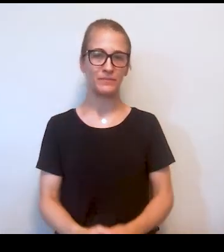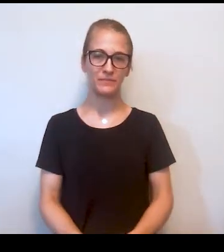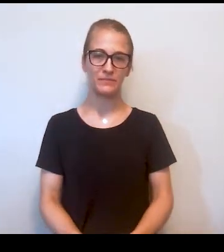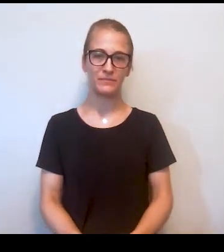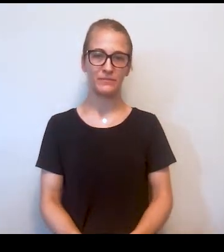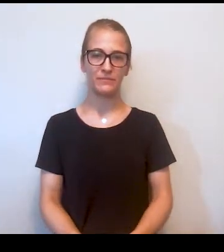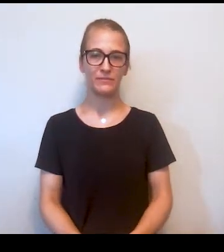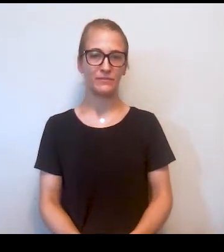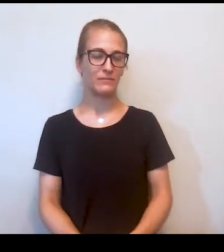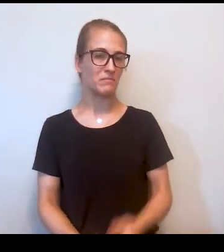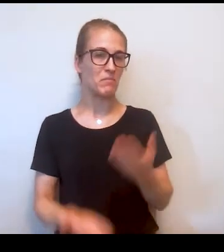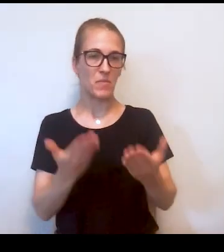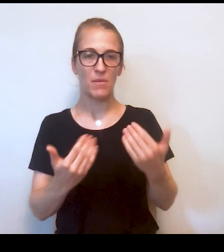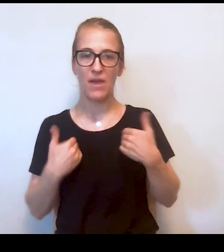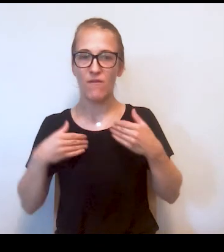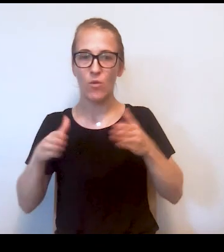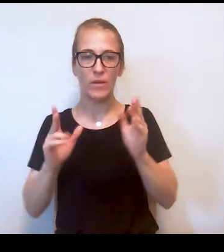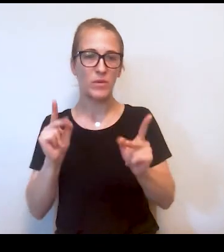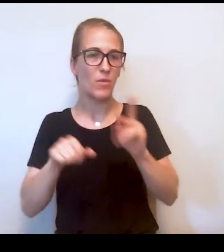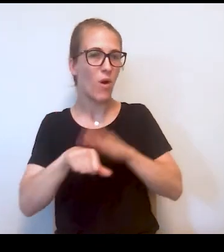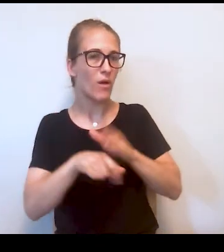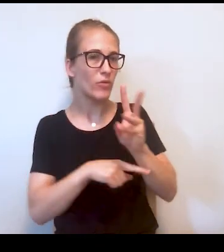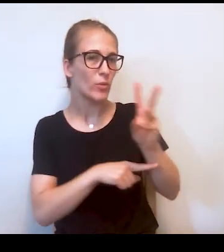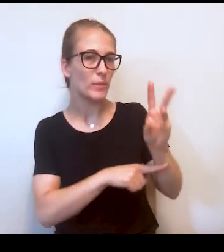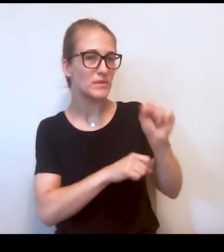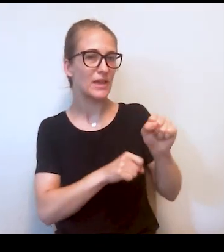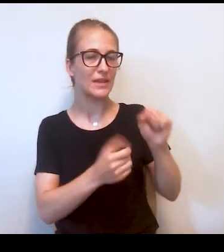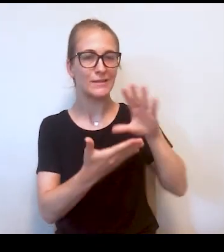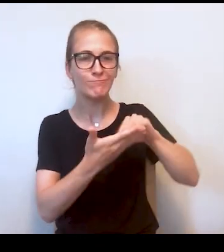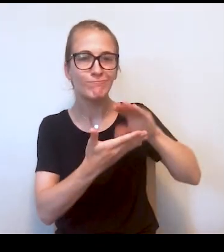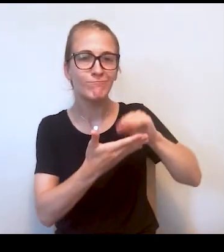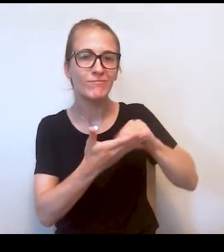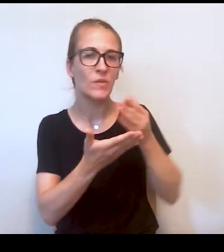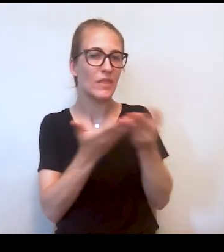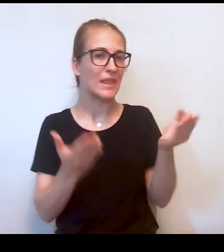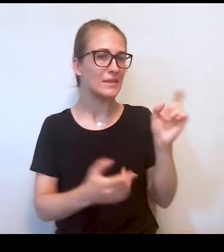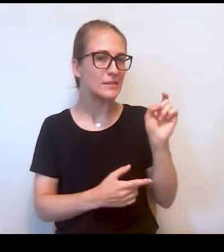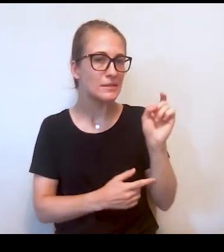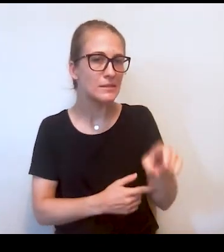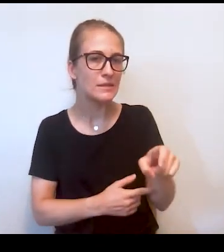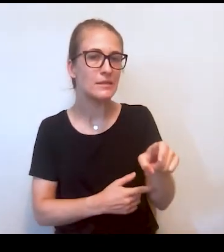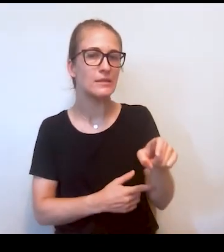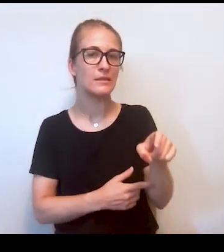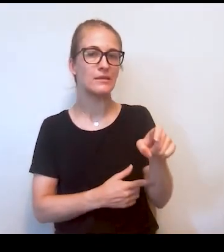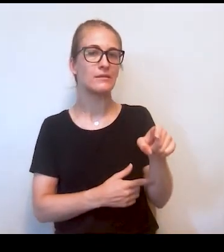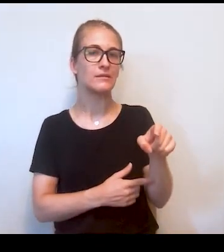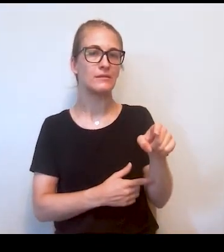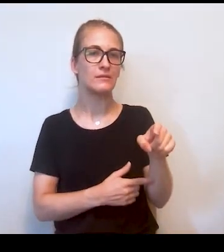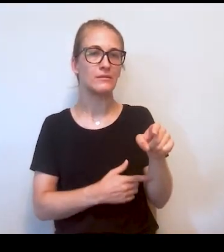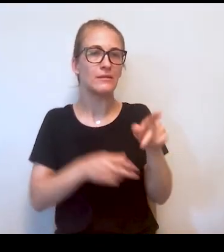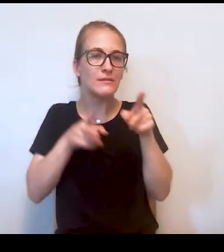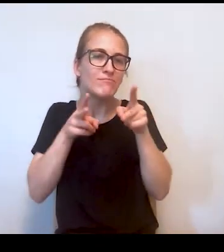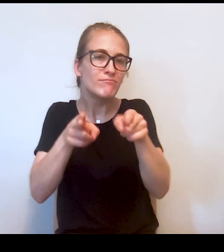just a snippet of that would be great. [L] We're two disabled people